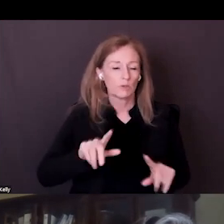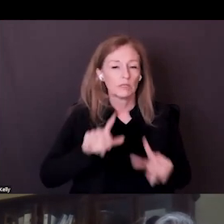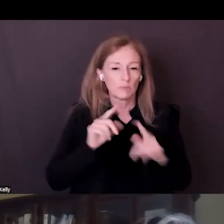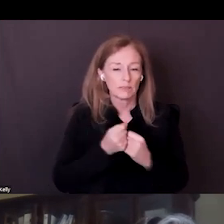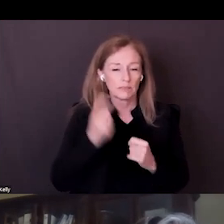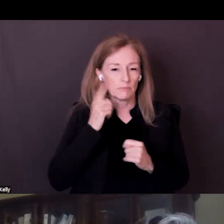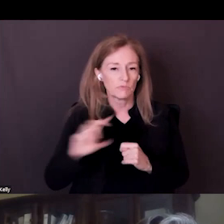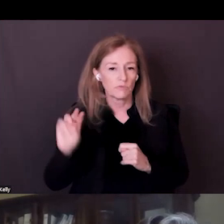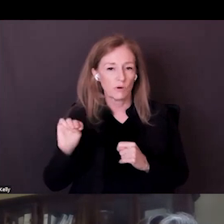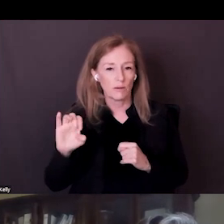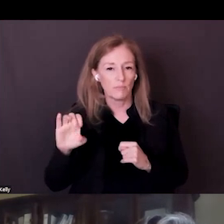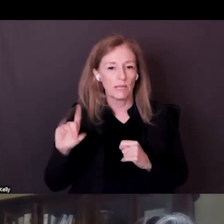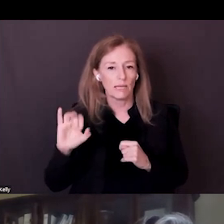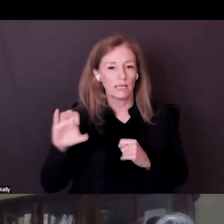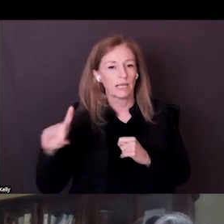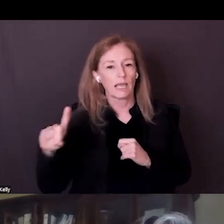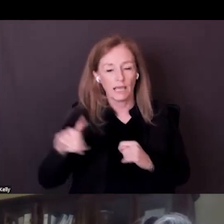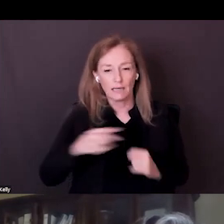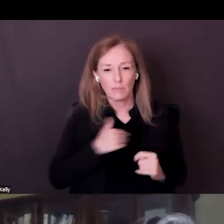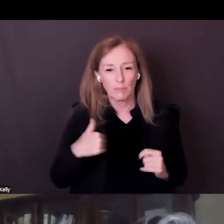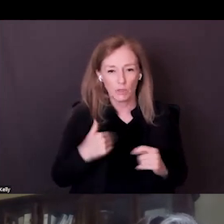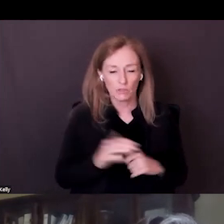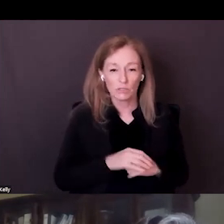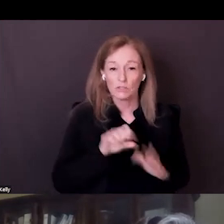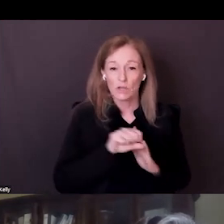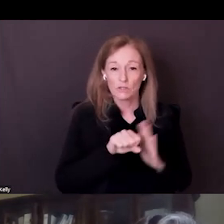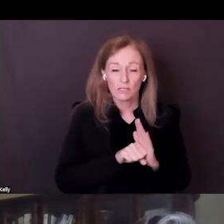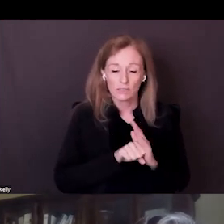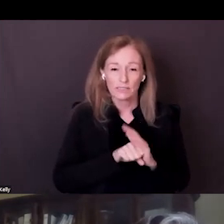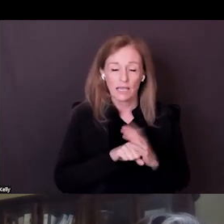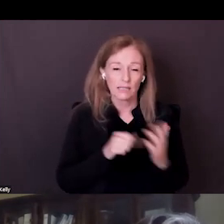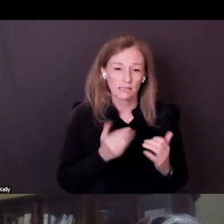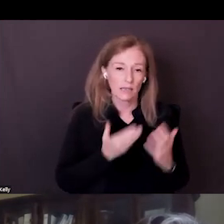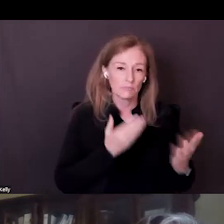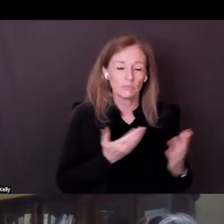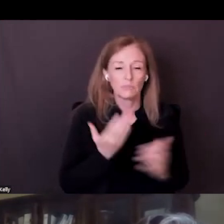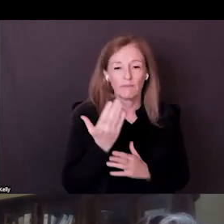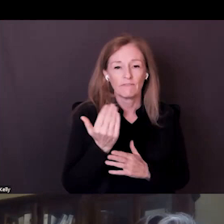IN ESSENCE, STATES CAN PUT UP 15 CENTS FOR EVERY DOLLAR AND THE